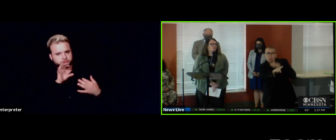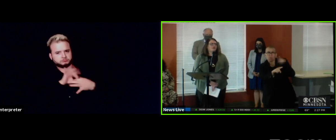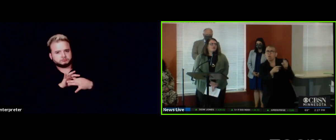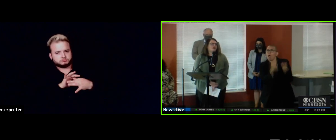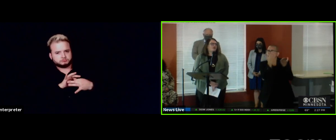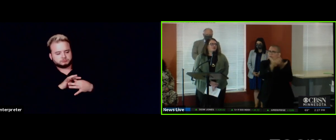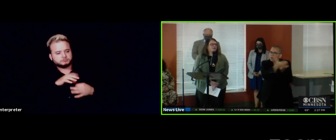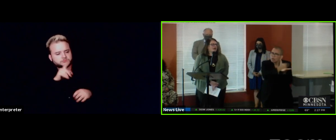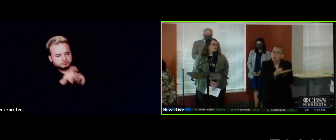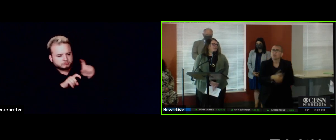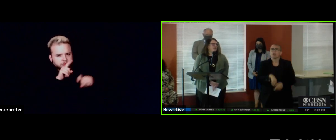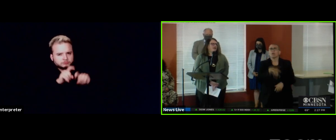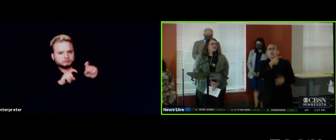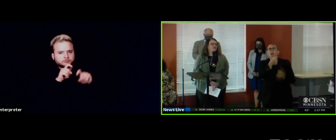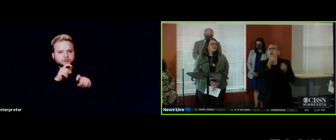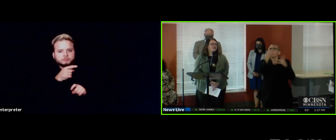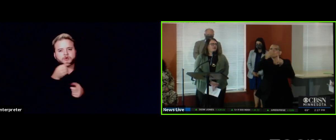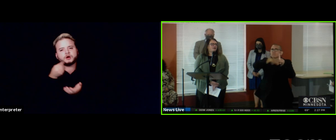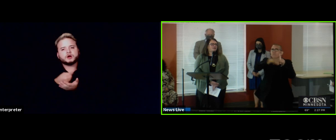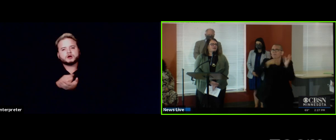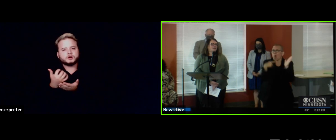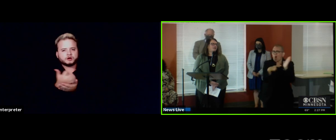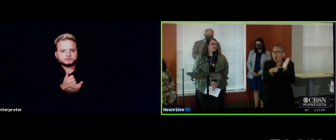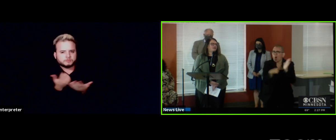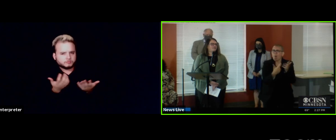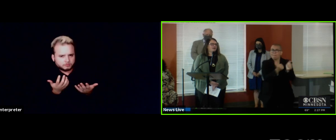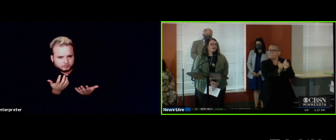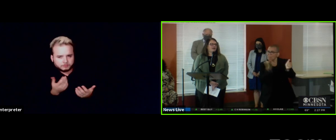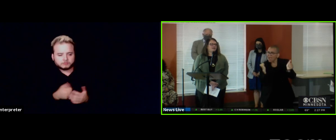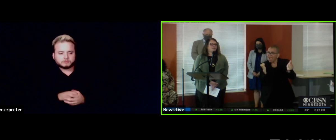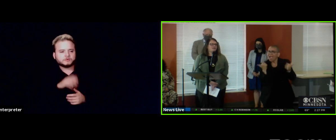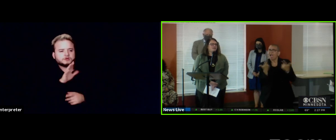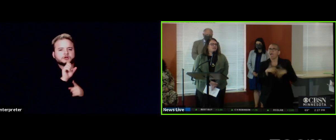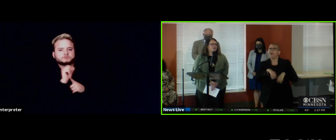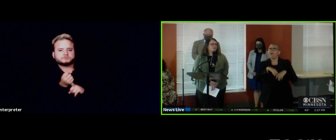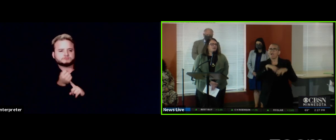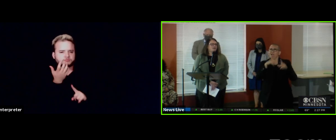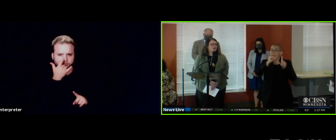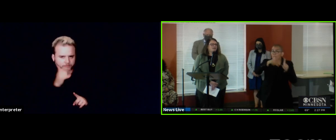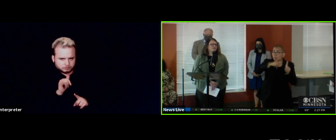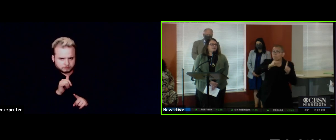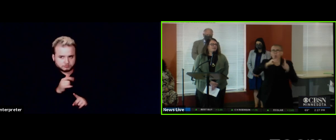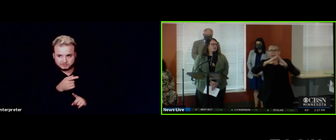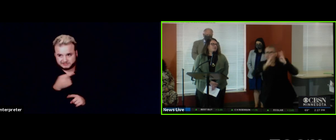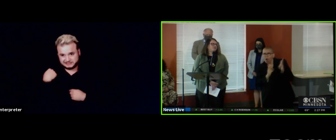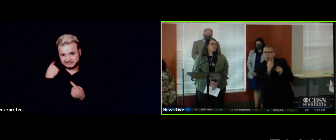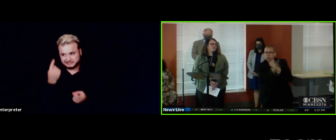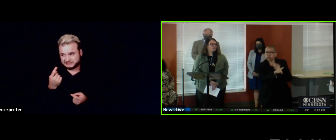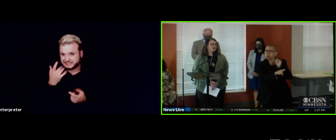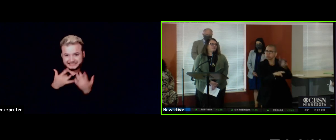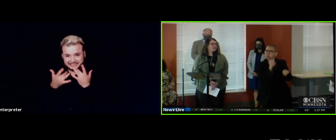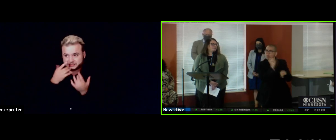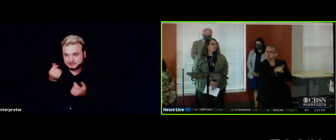far behind are they on their housing and then we get some verifications from their landlord